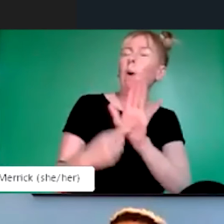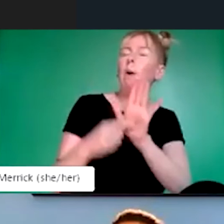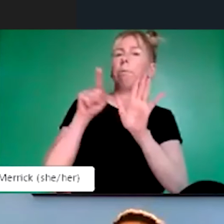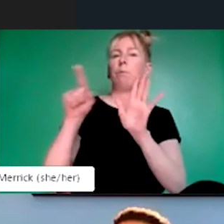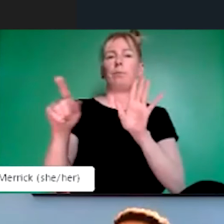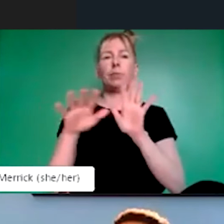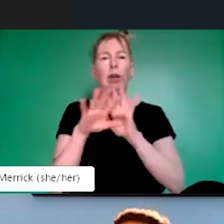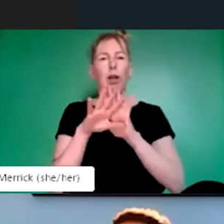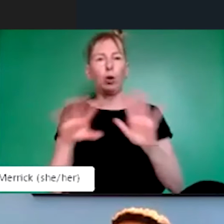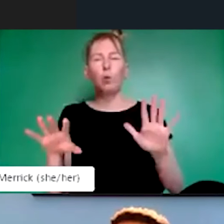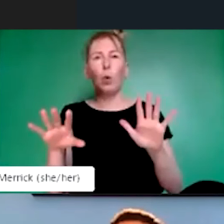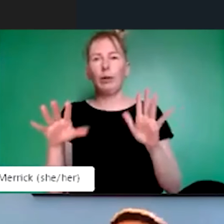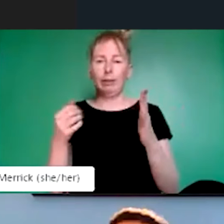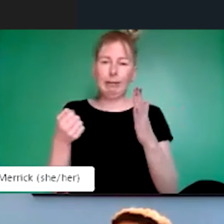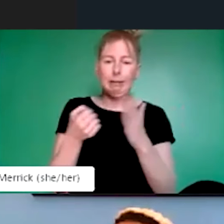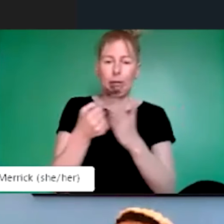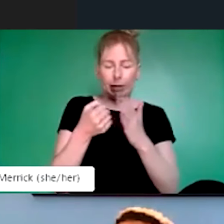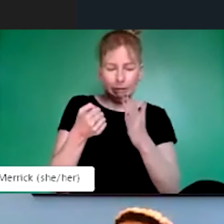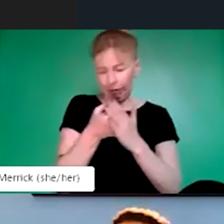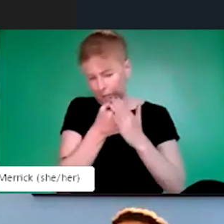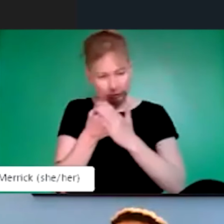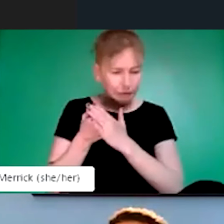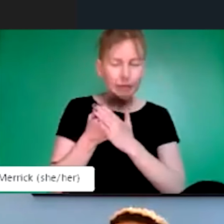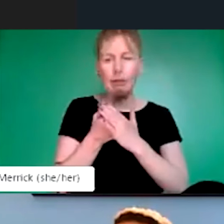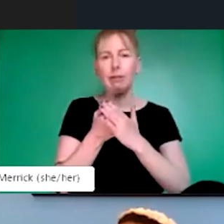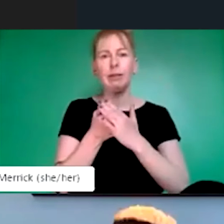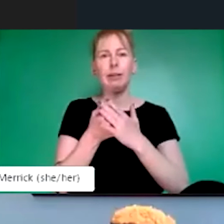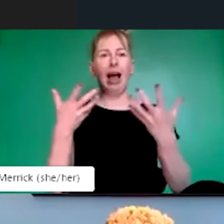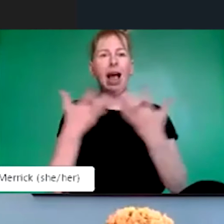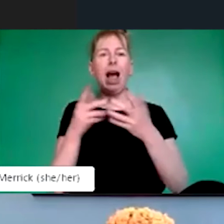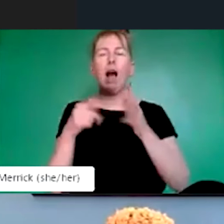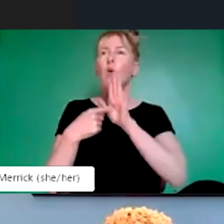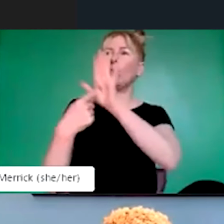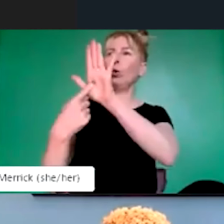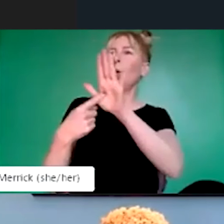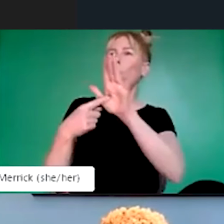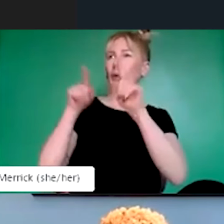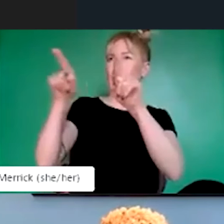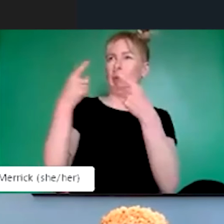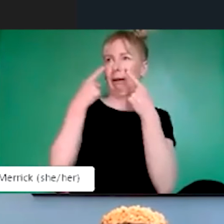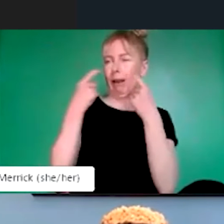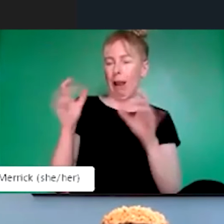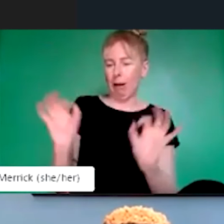stretching our capacity. So we can prove a point that how the institution doesn't care.